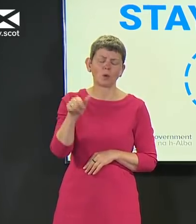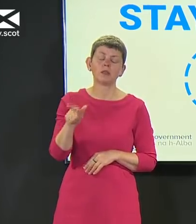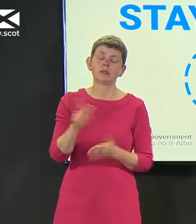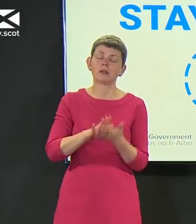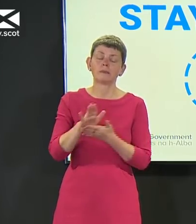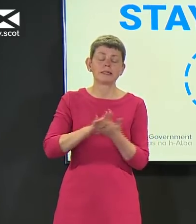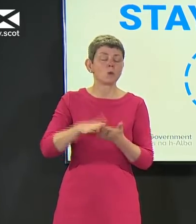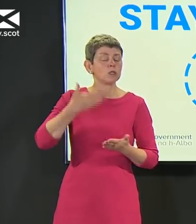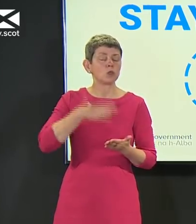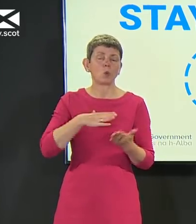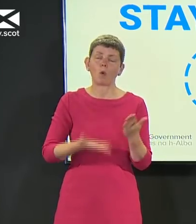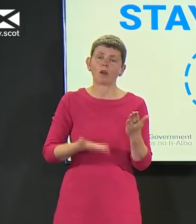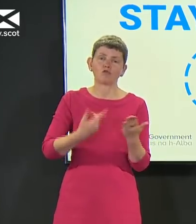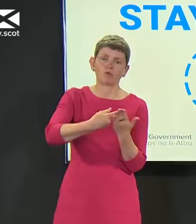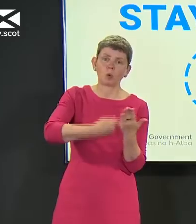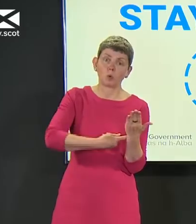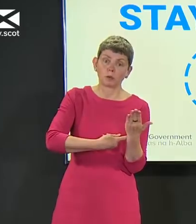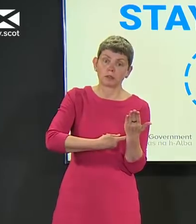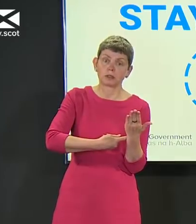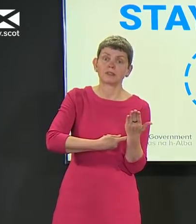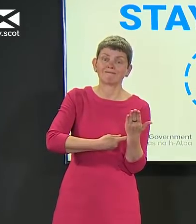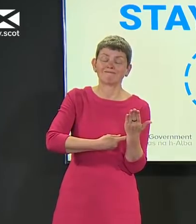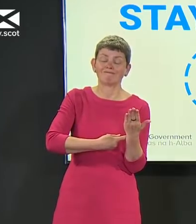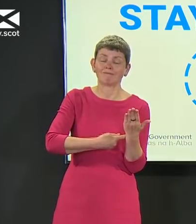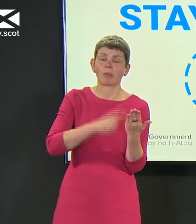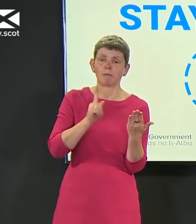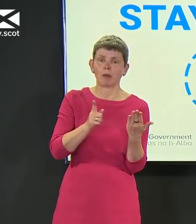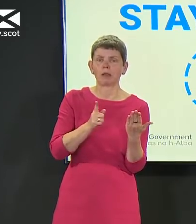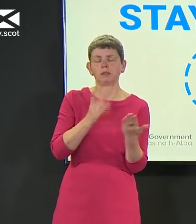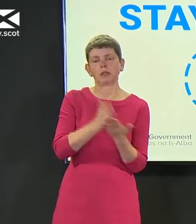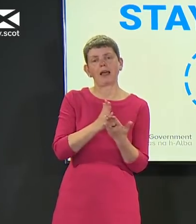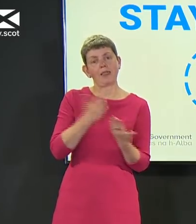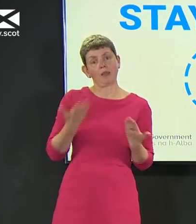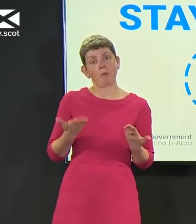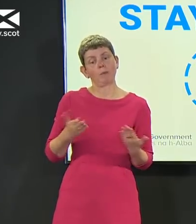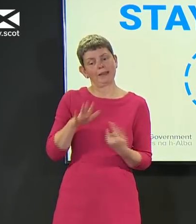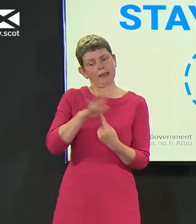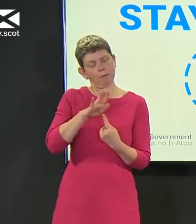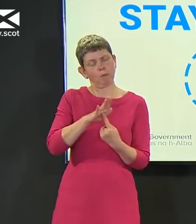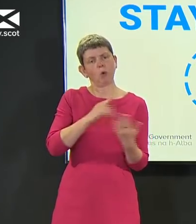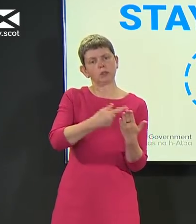but it is important right now to protect our progress here that we don't make the mistakes